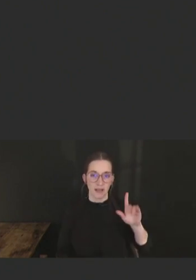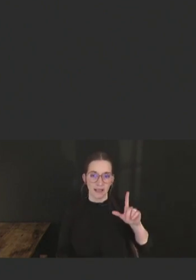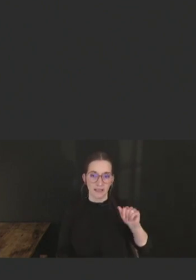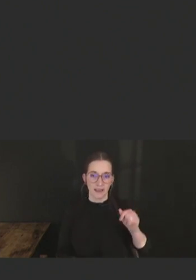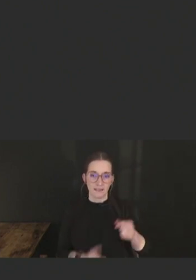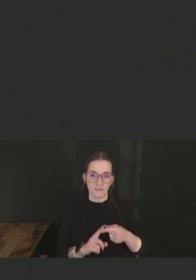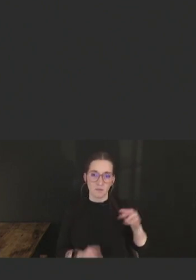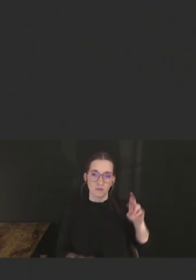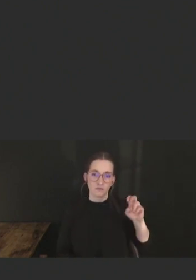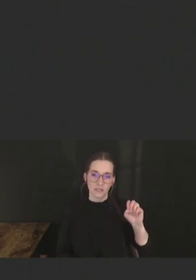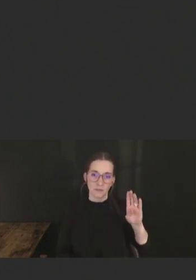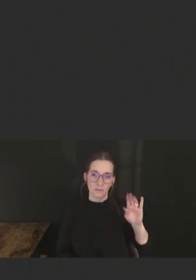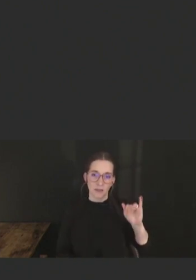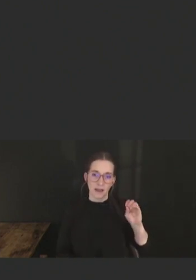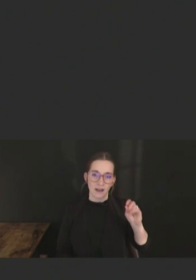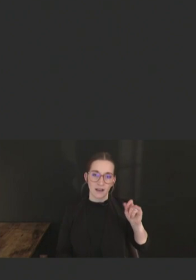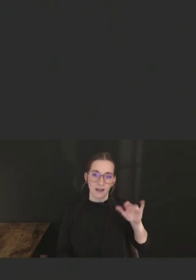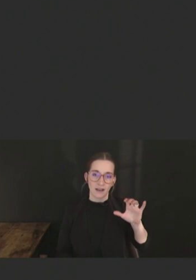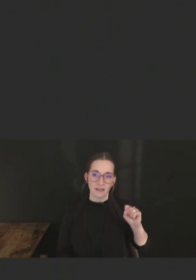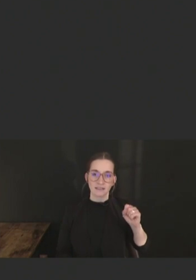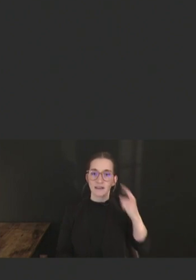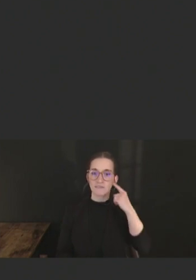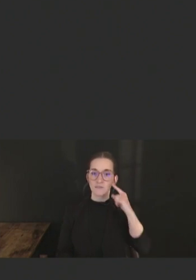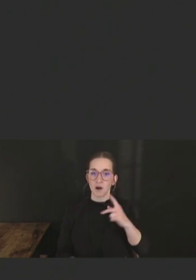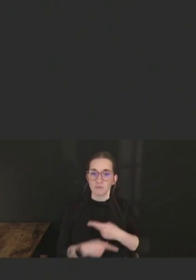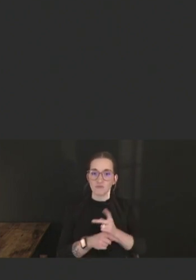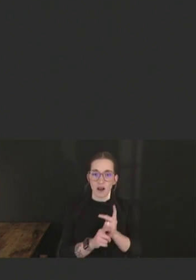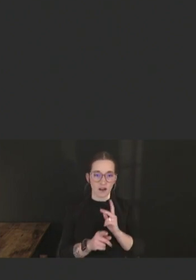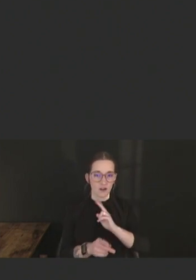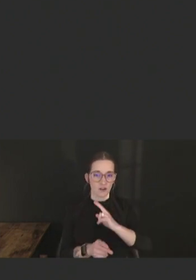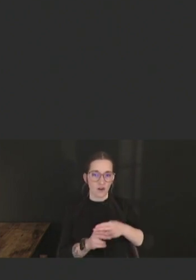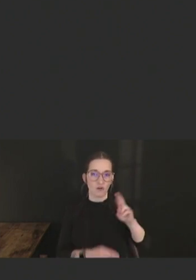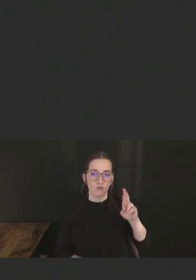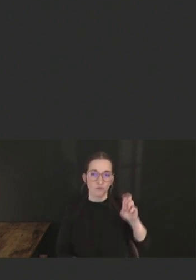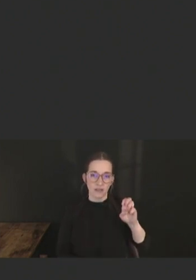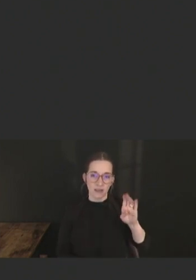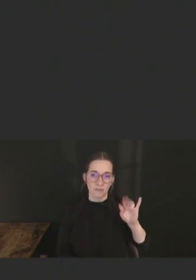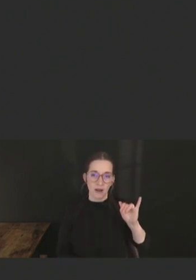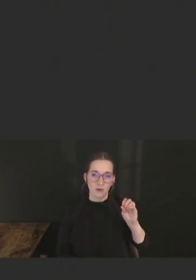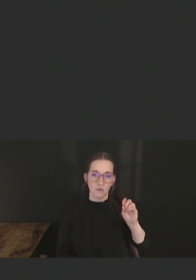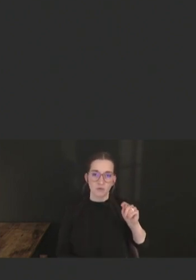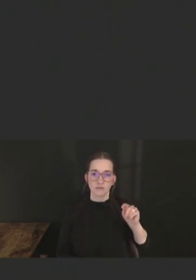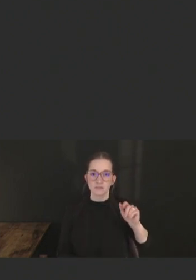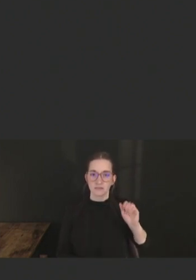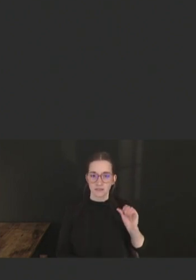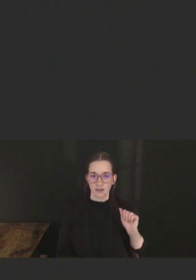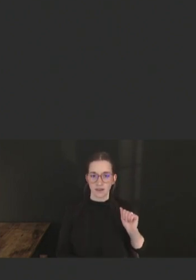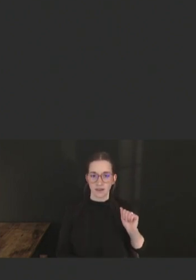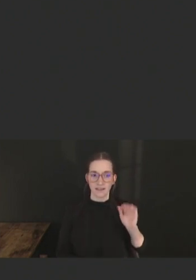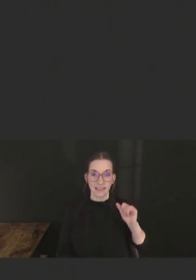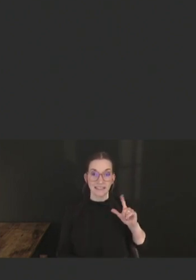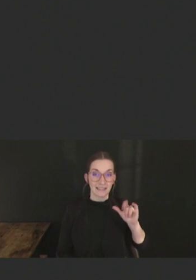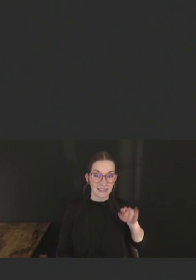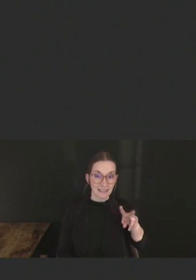for a product called REBYOTA, which is fecal microbiota live, with the requested indication